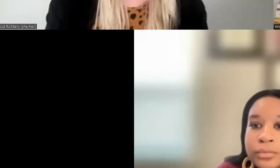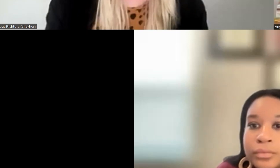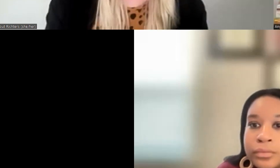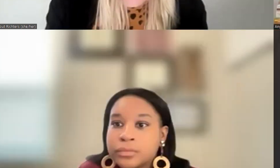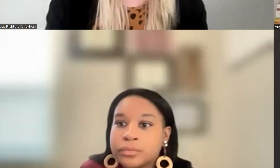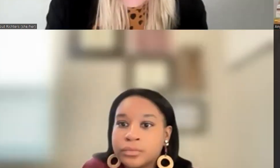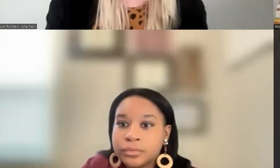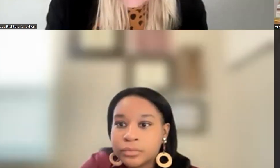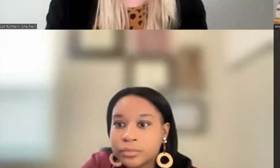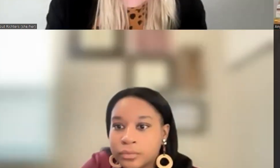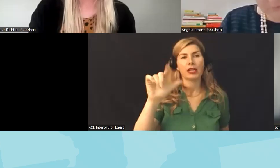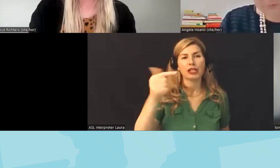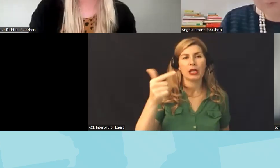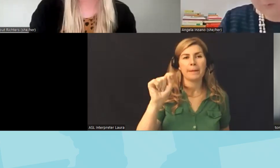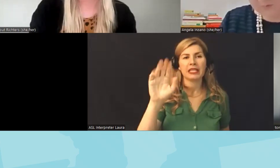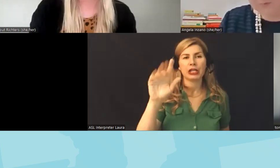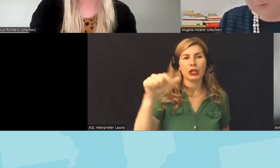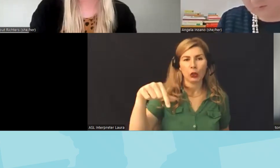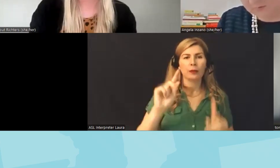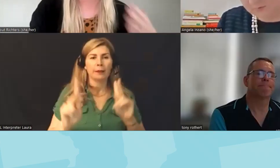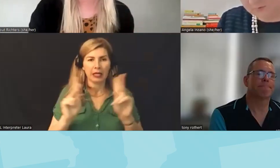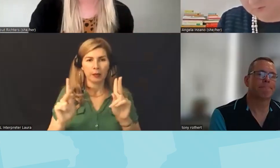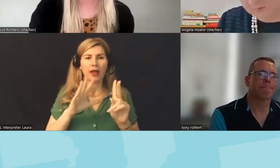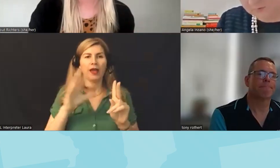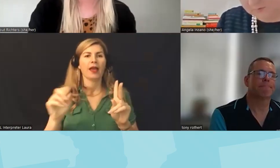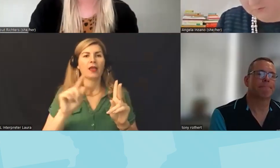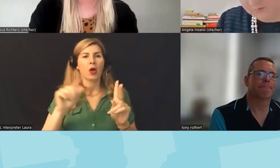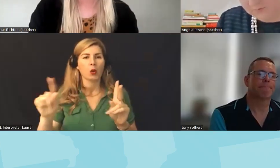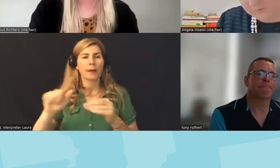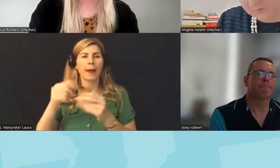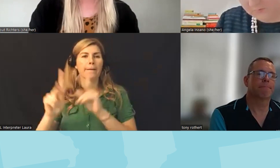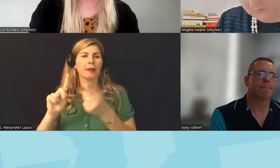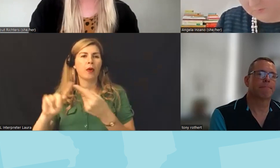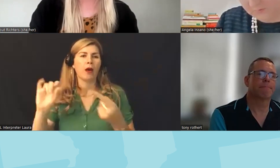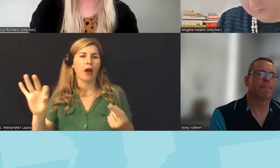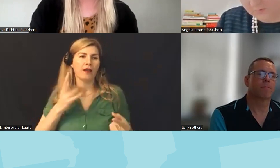lgbtq plus people in addition to those buy and about people of color um and I think all